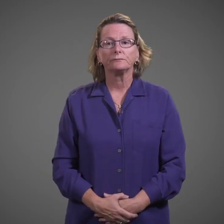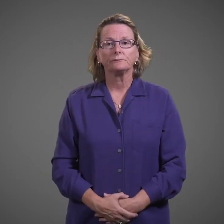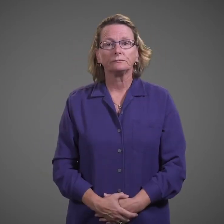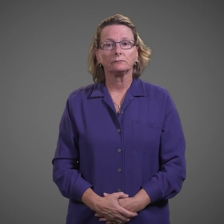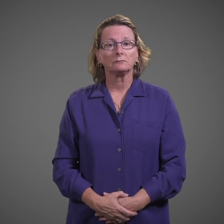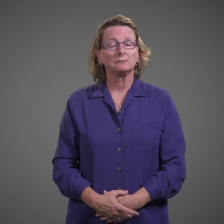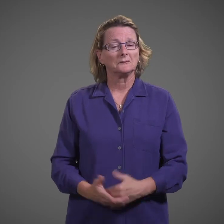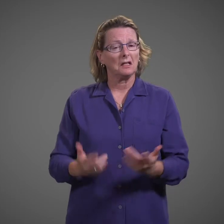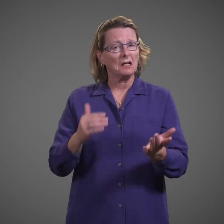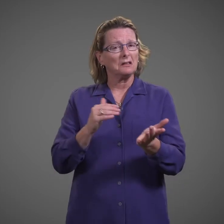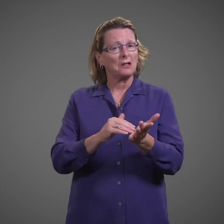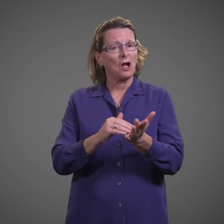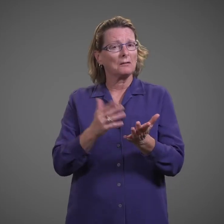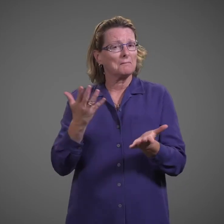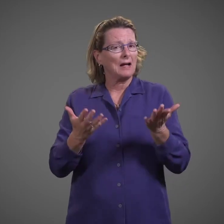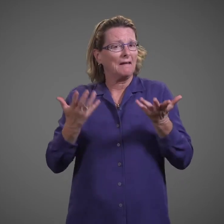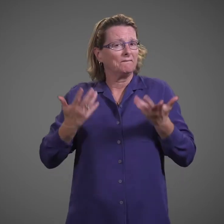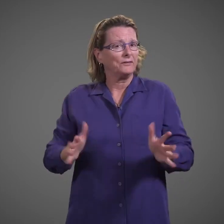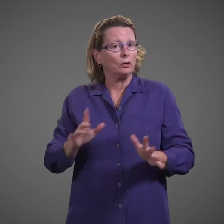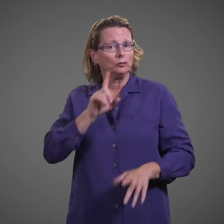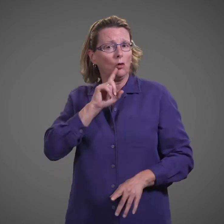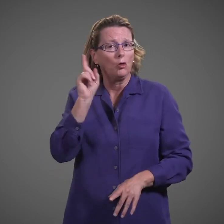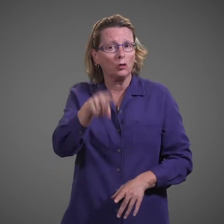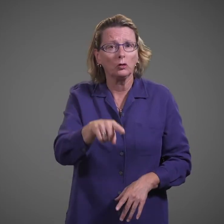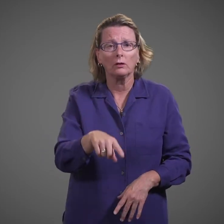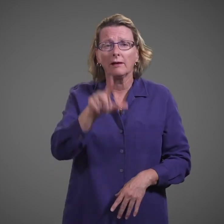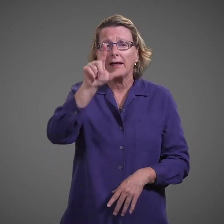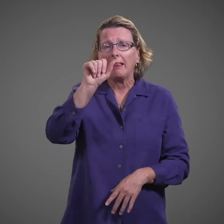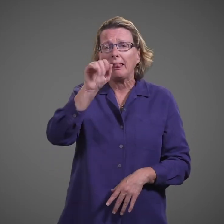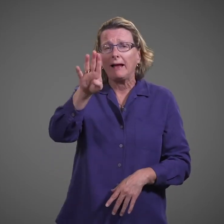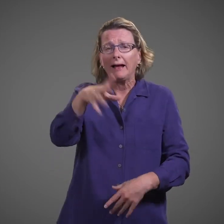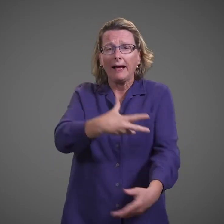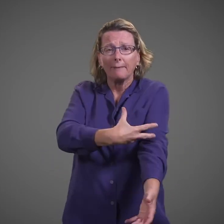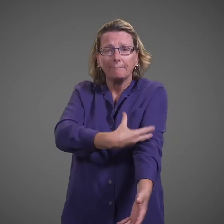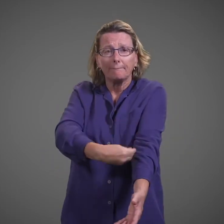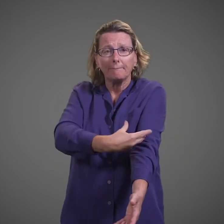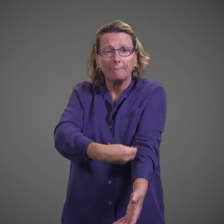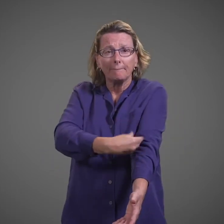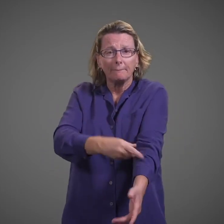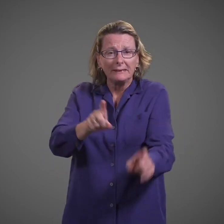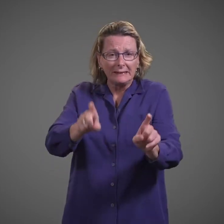The doctor may order lab work and you will have blood drawn